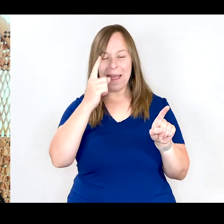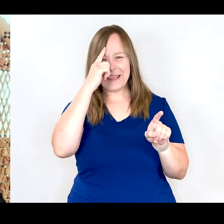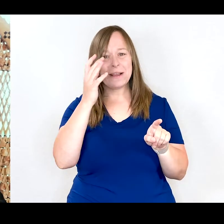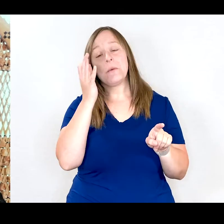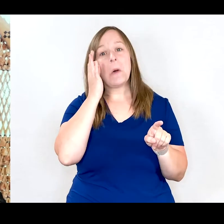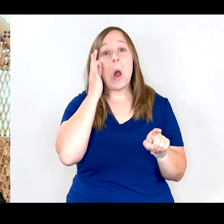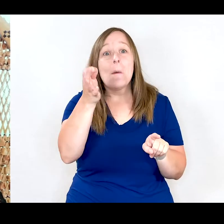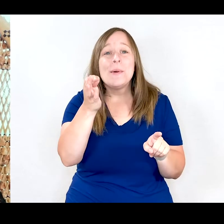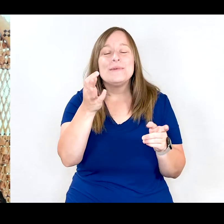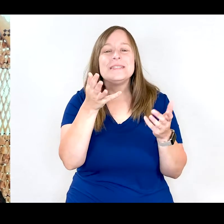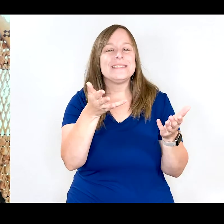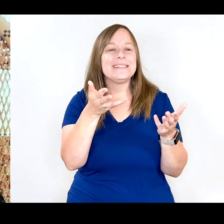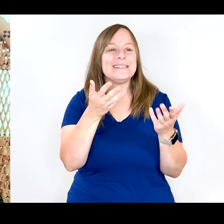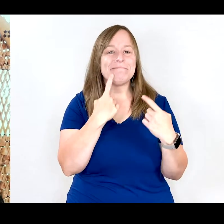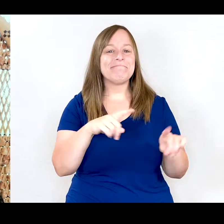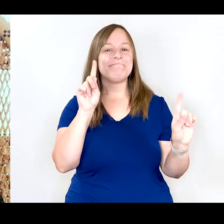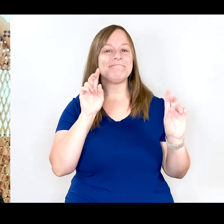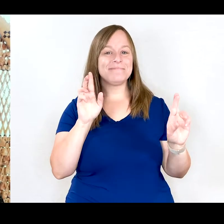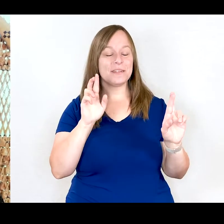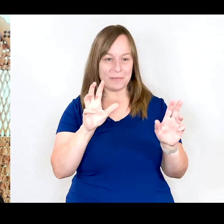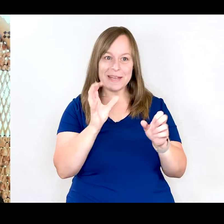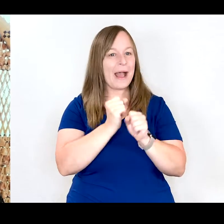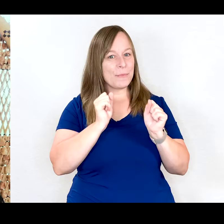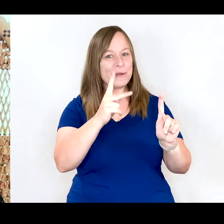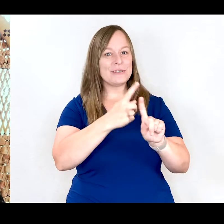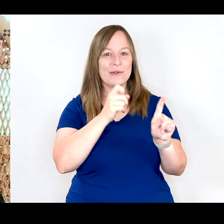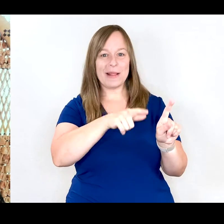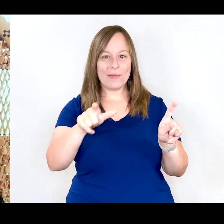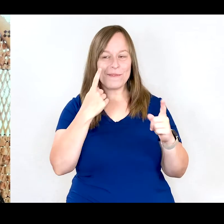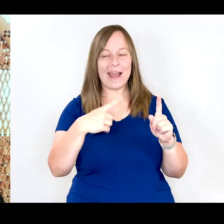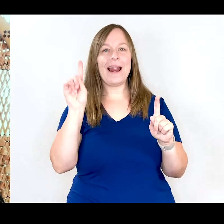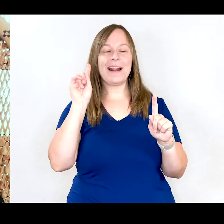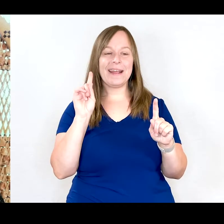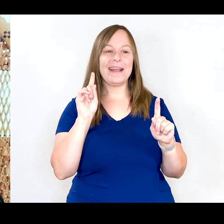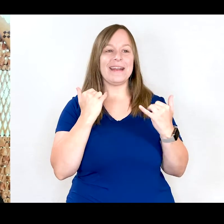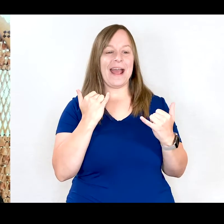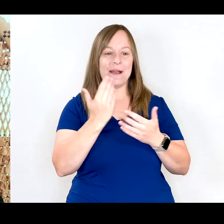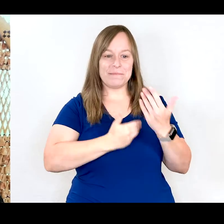but I think we're almost there. We did get the permission from the landlord